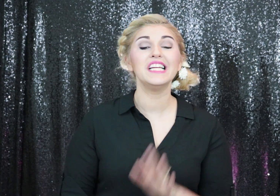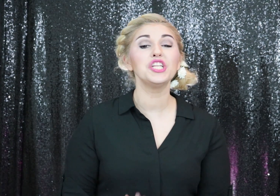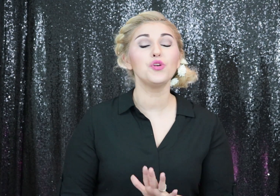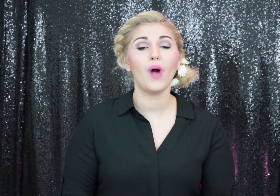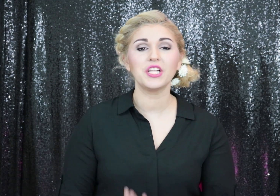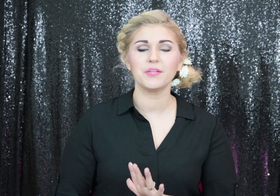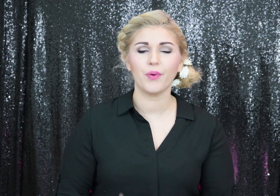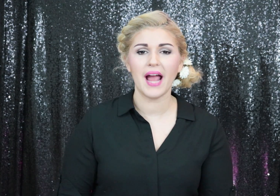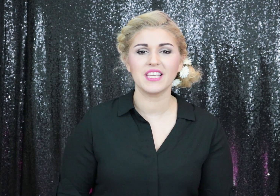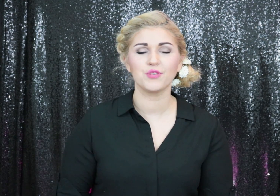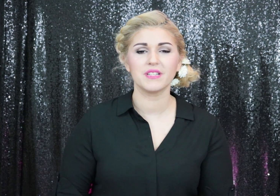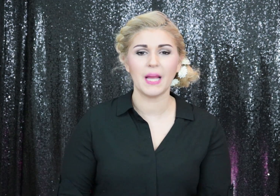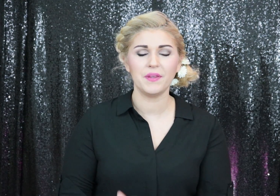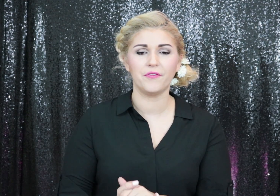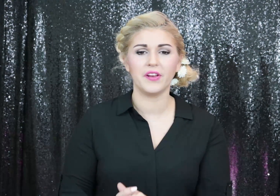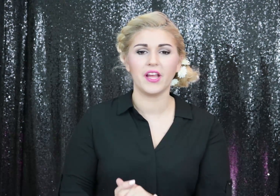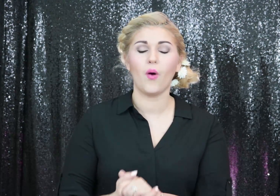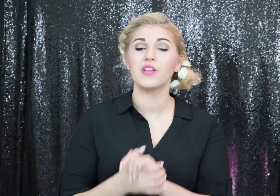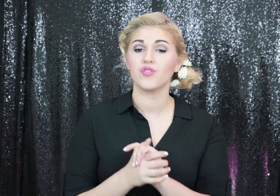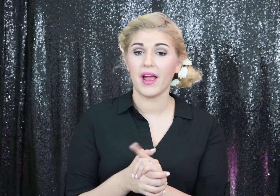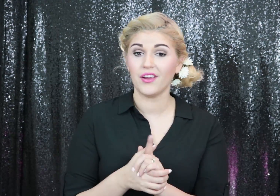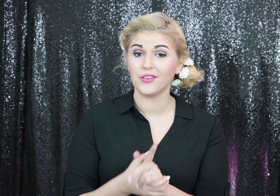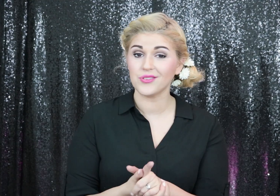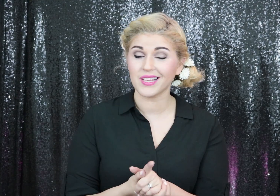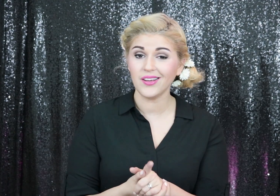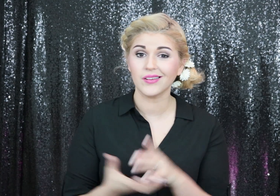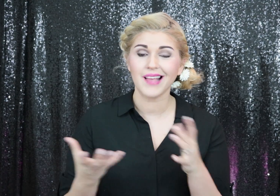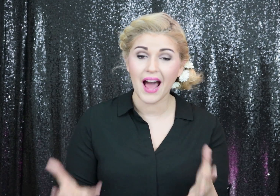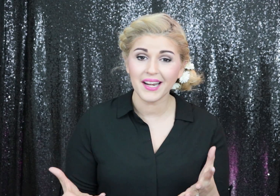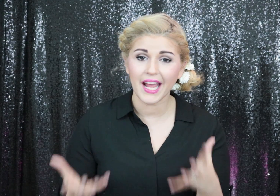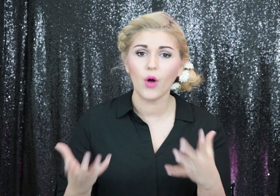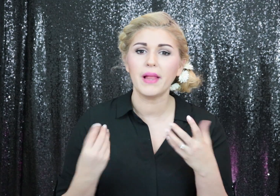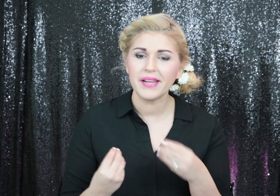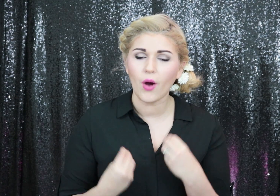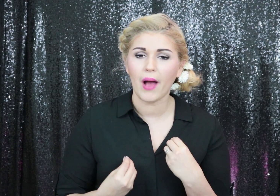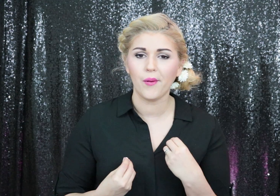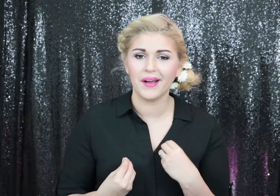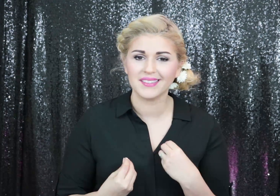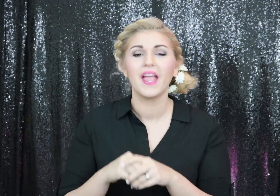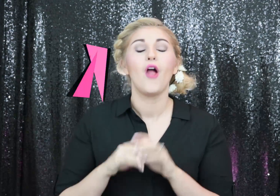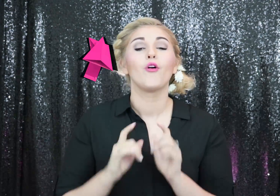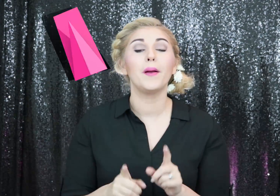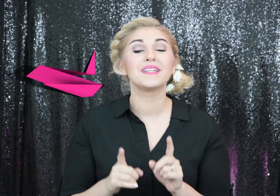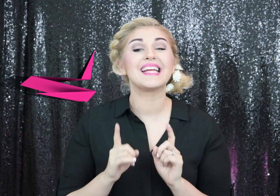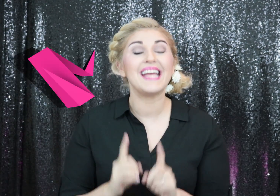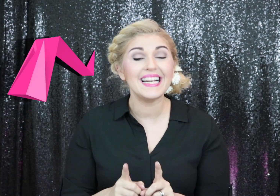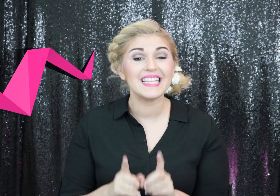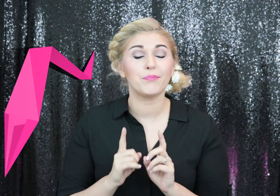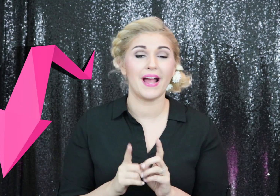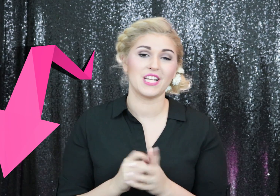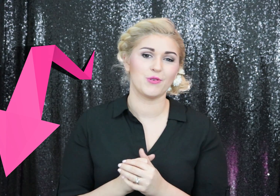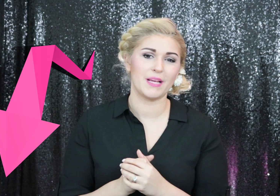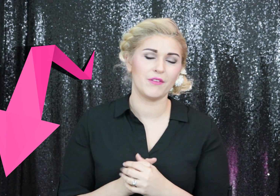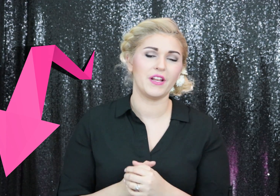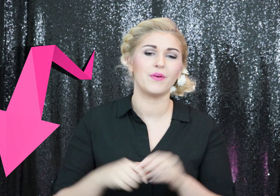did you watch the practice receptive video and try out your new skills? How did it go? Let me know how it went. Remember to get to the practice receptive video.